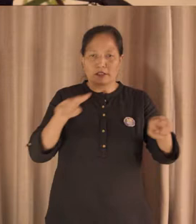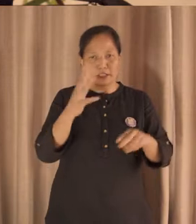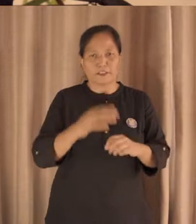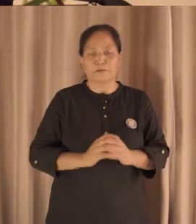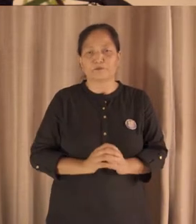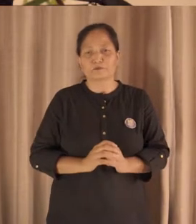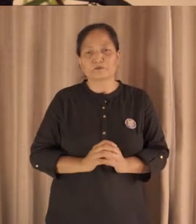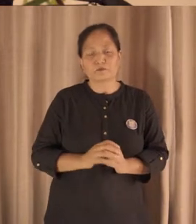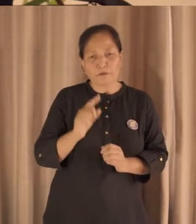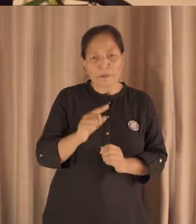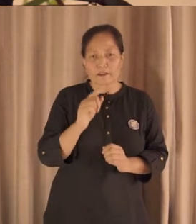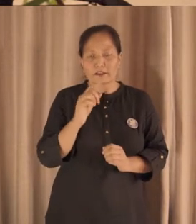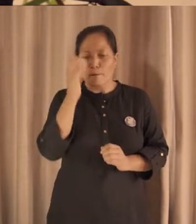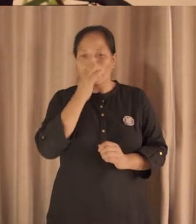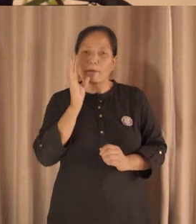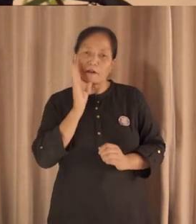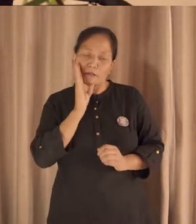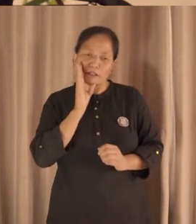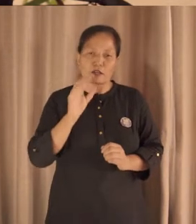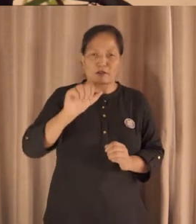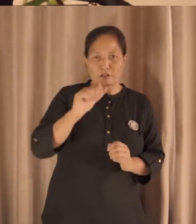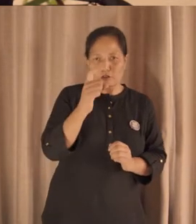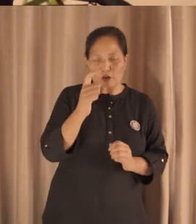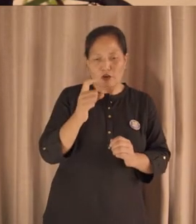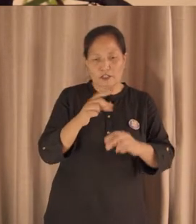definitely come here while answering your question. They are all interdependent and